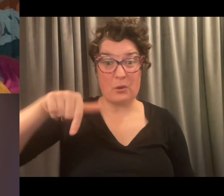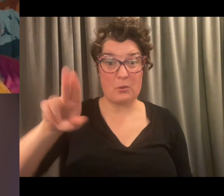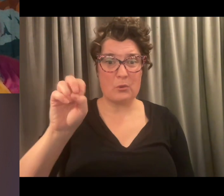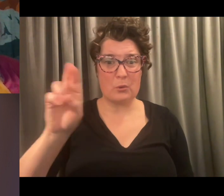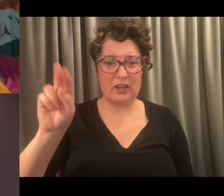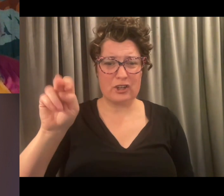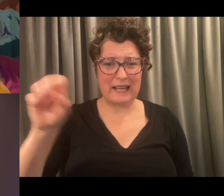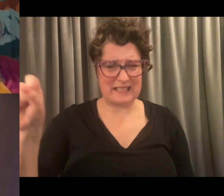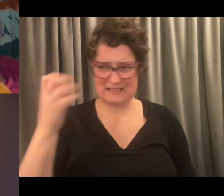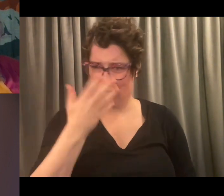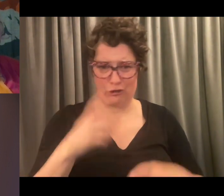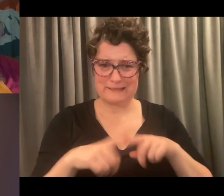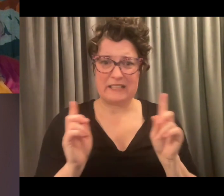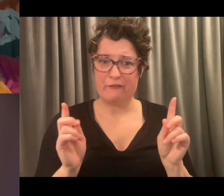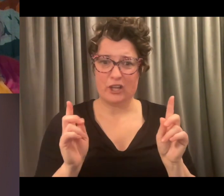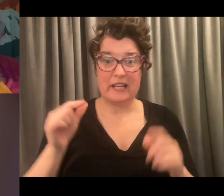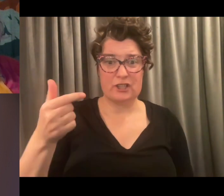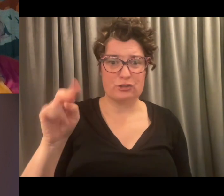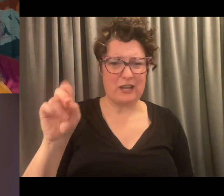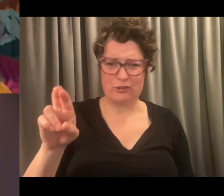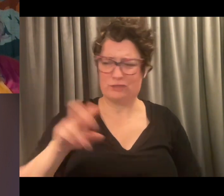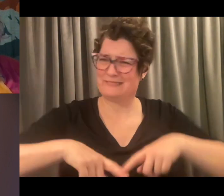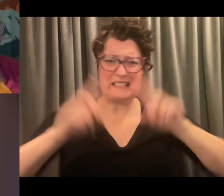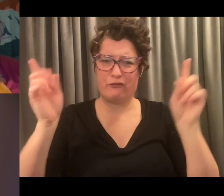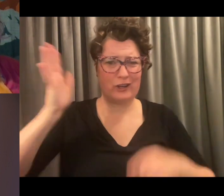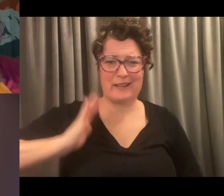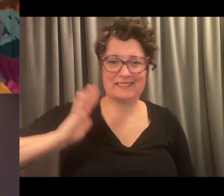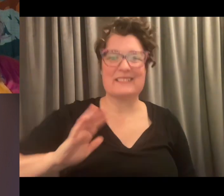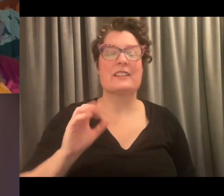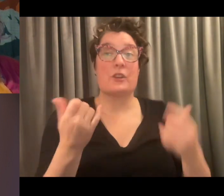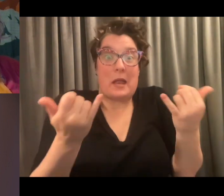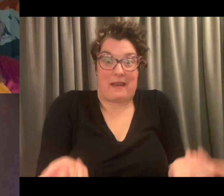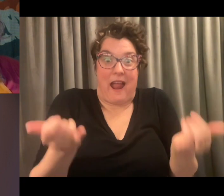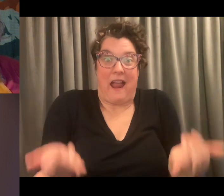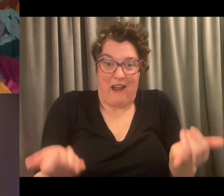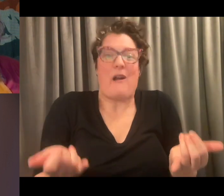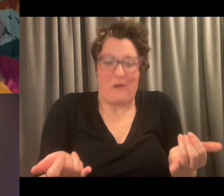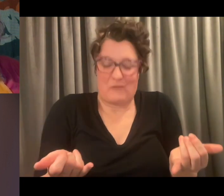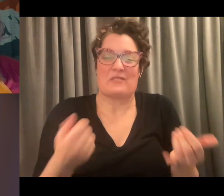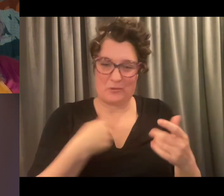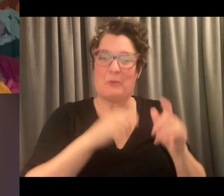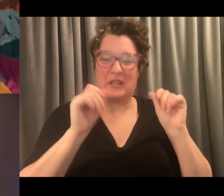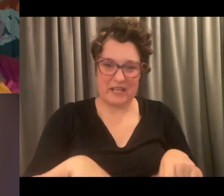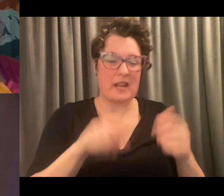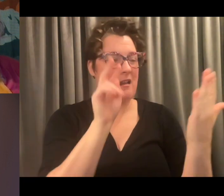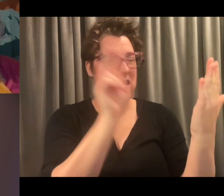And so like, we're in a position now to like read things for ourselves now. Nomy: Mm-hmm.